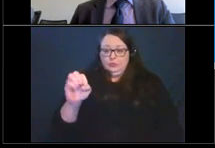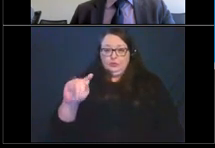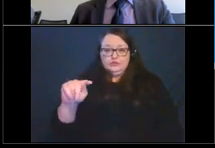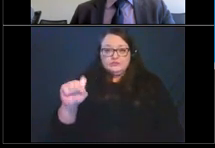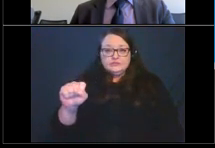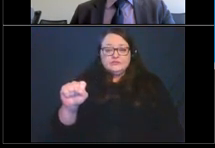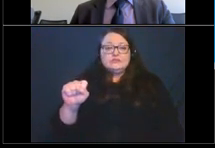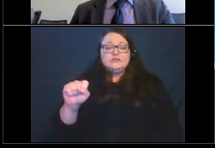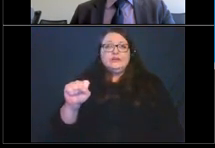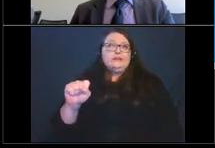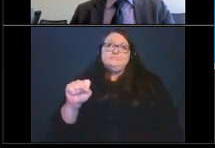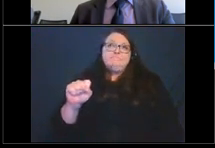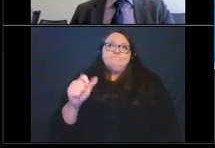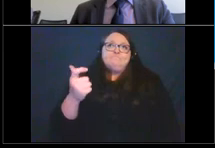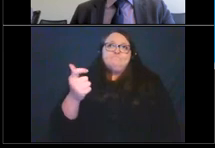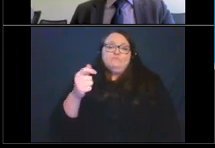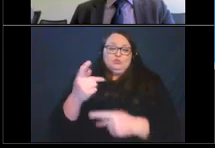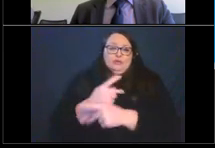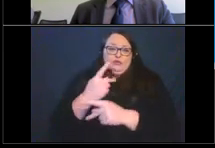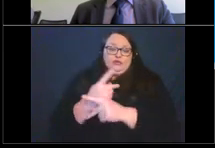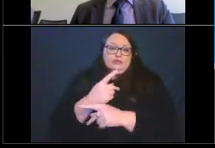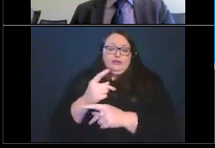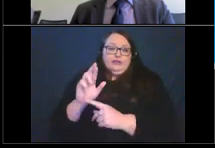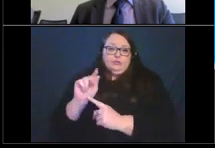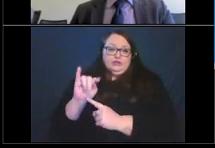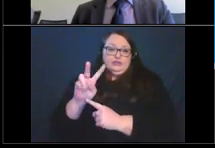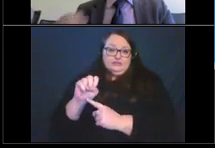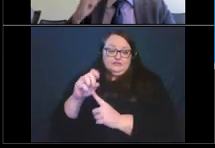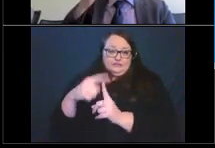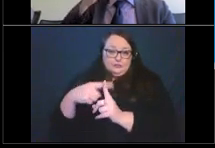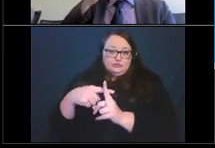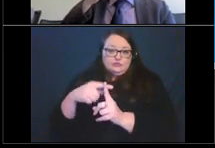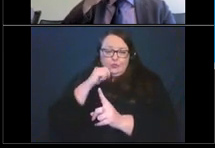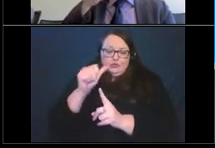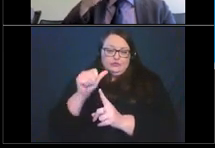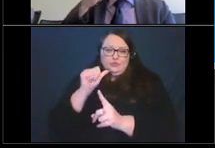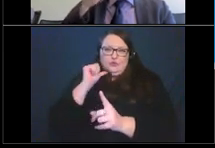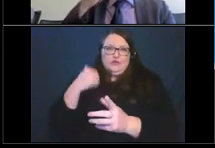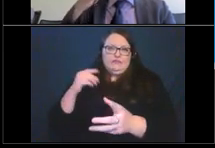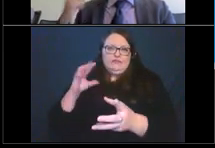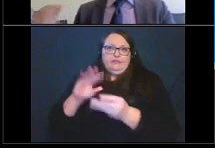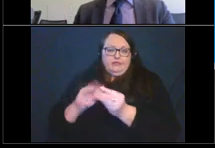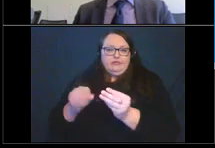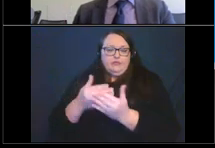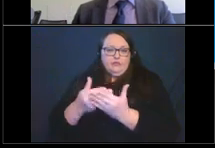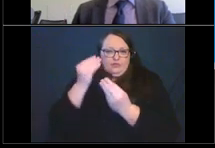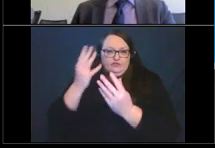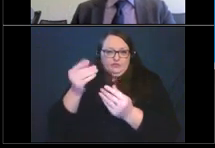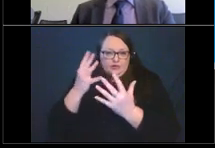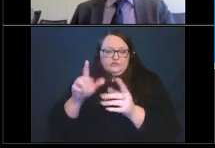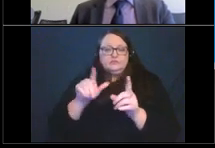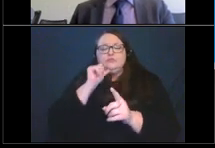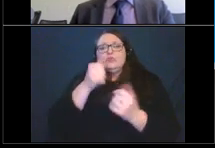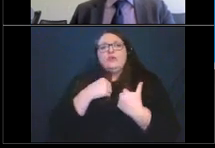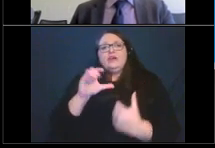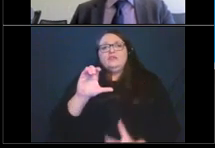just wasn't feasible at that point. And there's no climatology grids for heat index that we could put